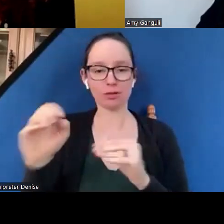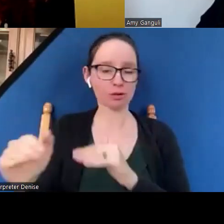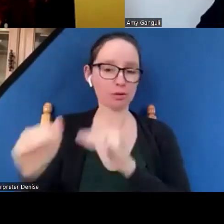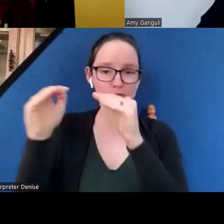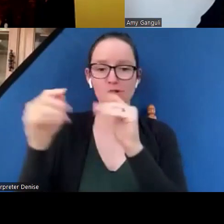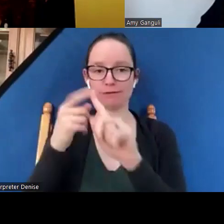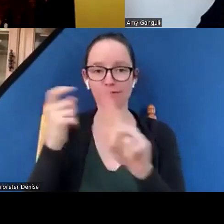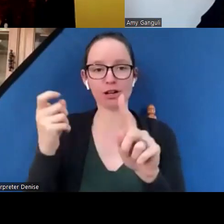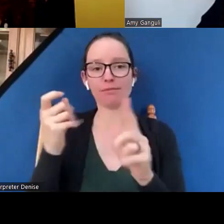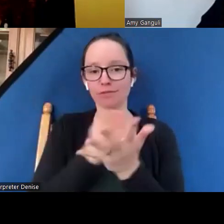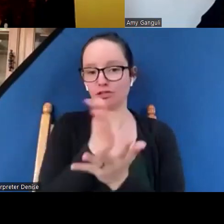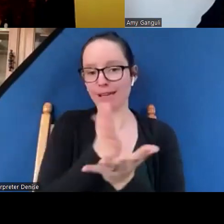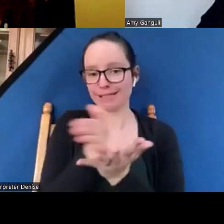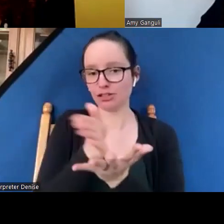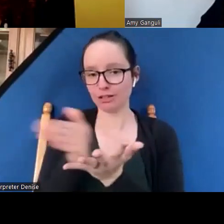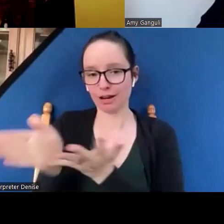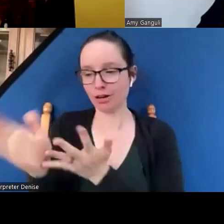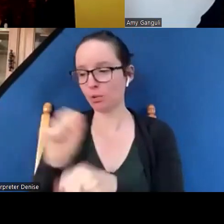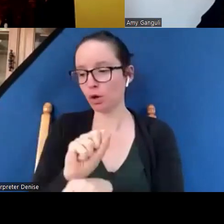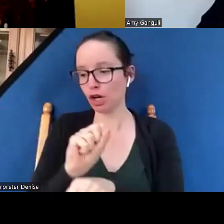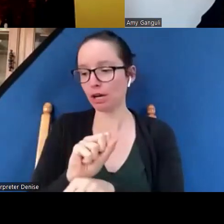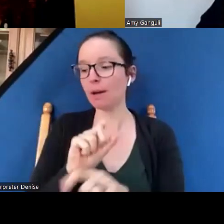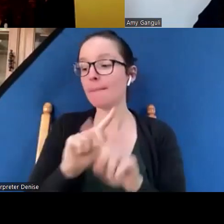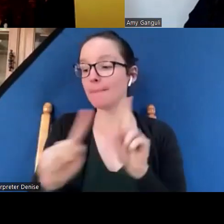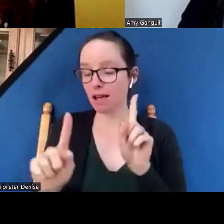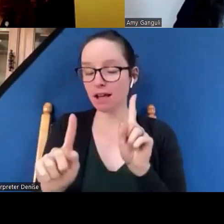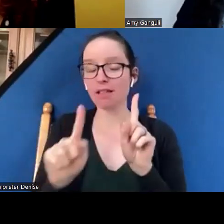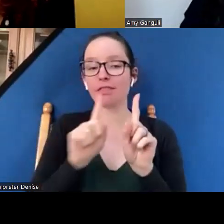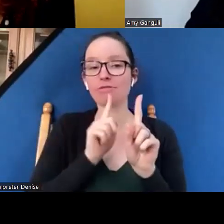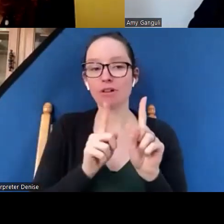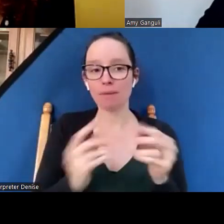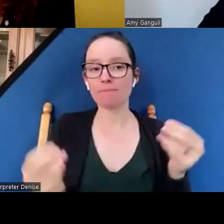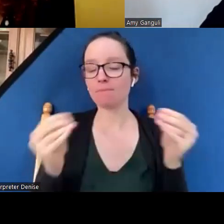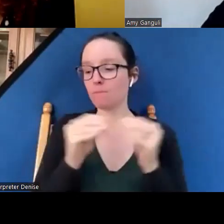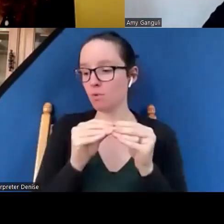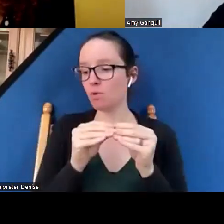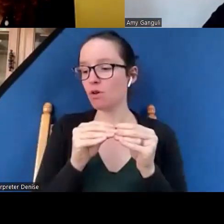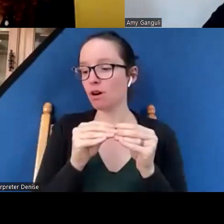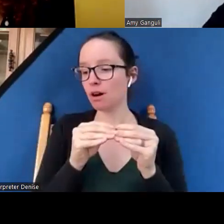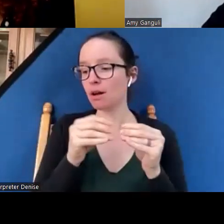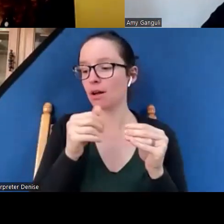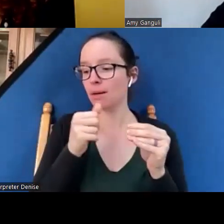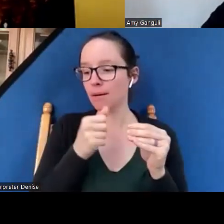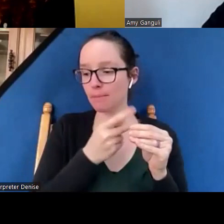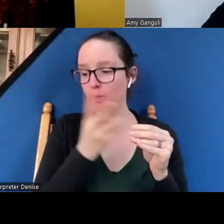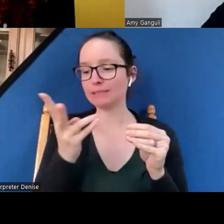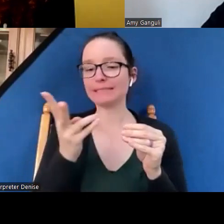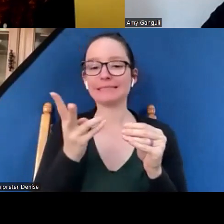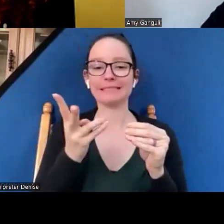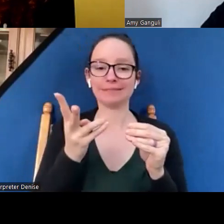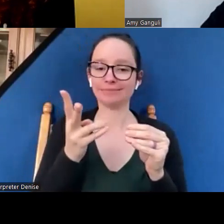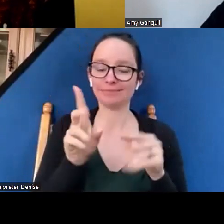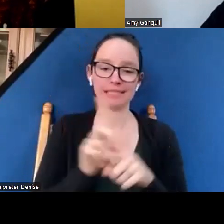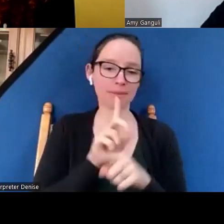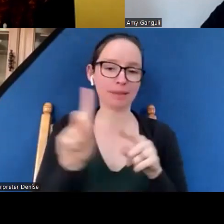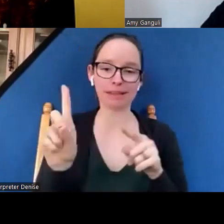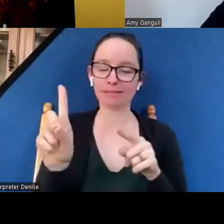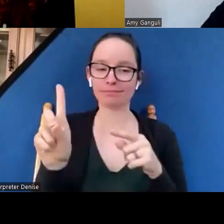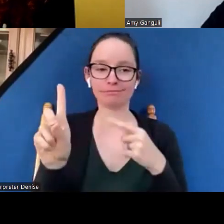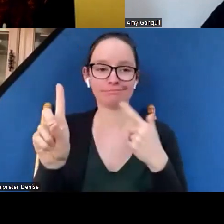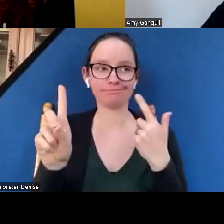we're, but there are more multidisciplinary degrees and